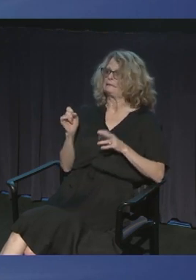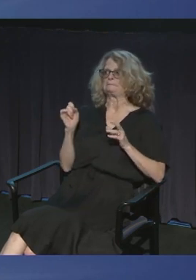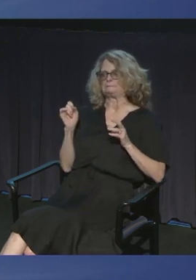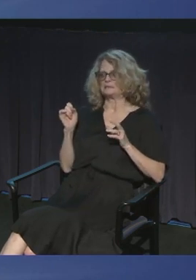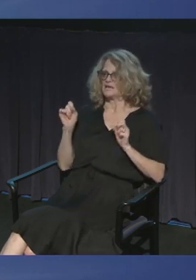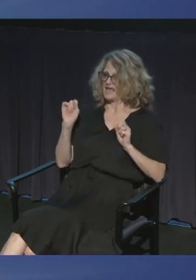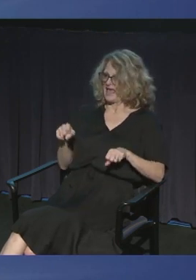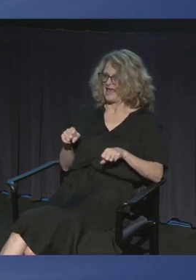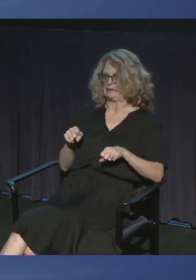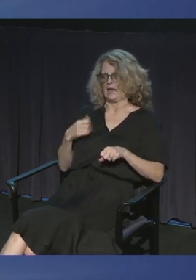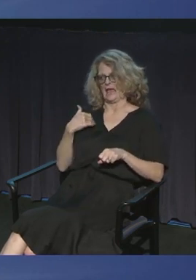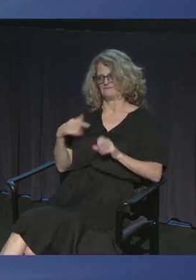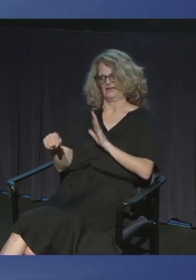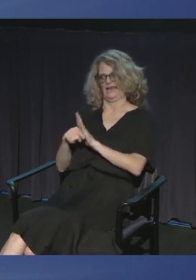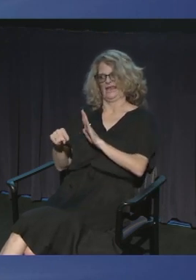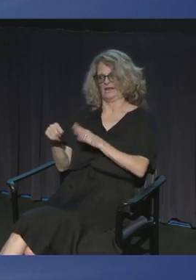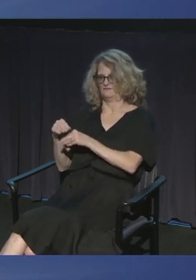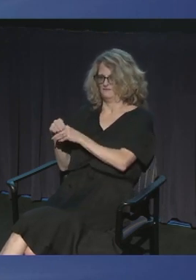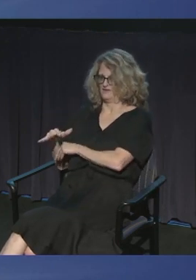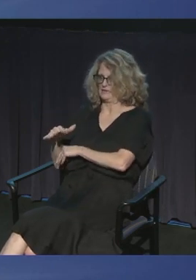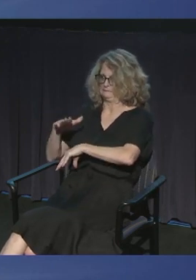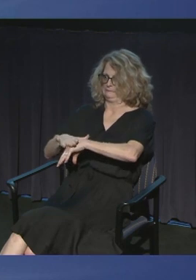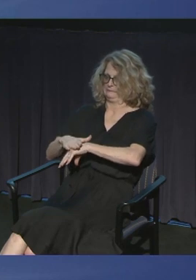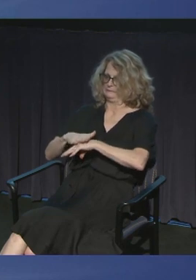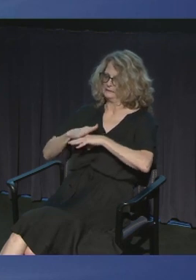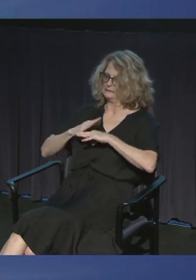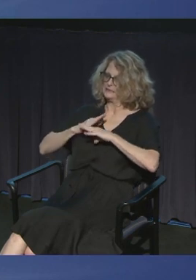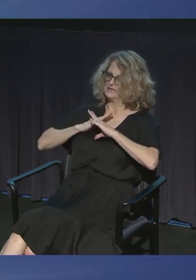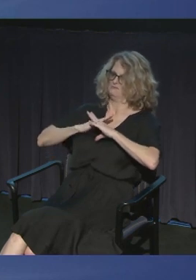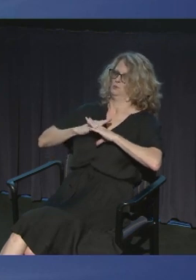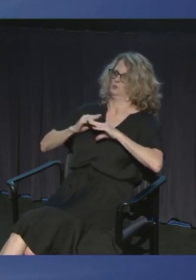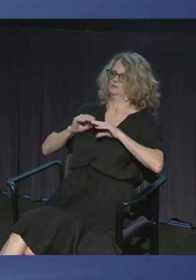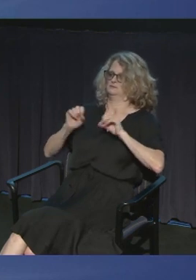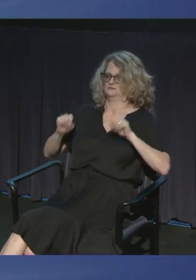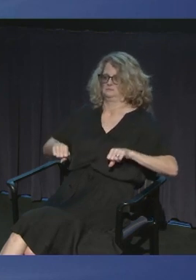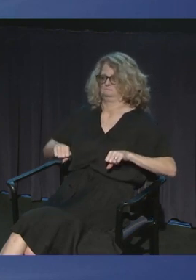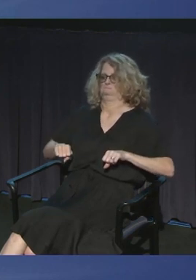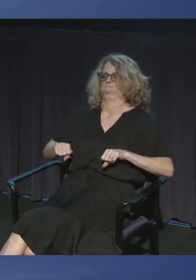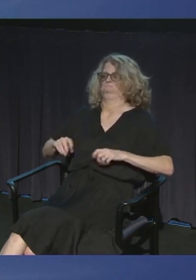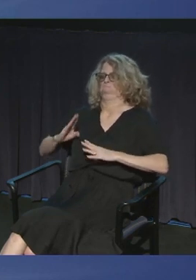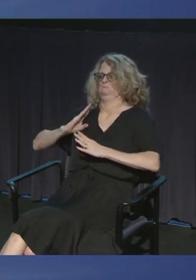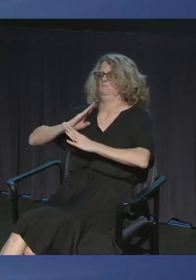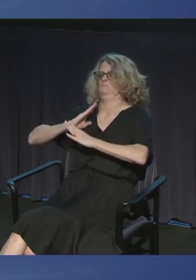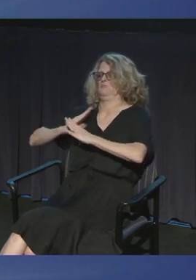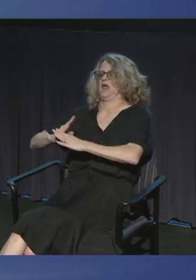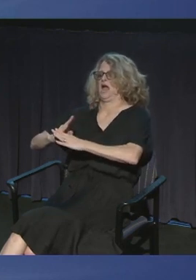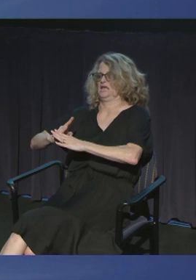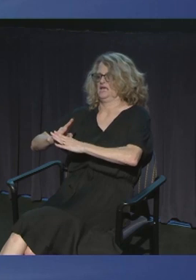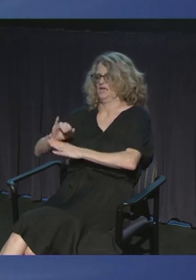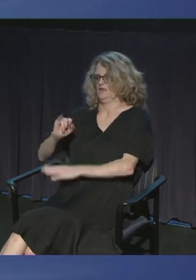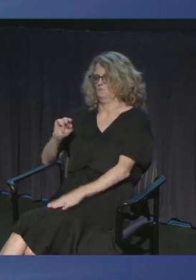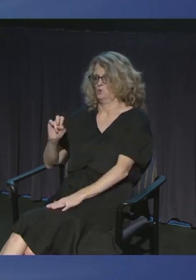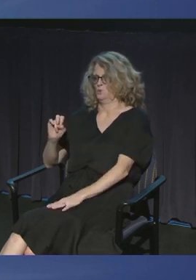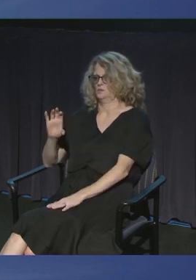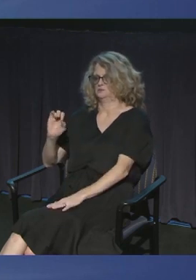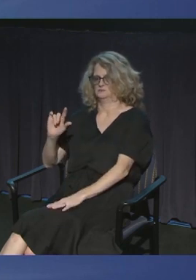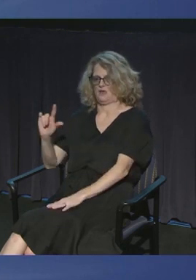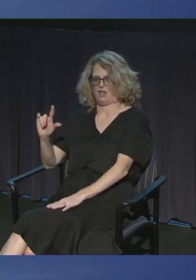AND STING CAN HAVE OUT A NEGATIVE EFFECT ON THE IMMUNE SYSTEM TO BLOCK NK CELL